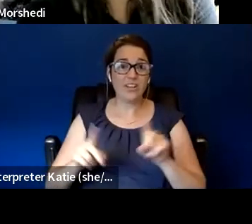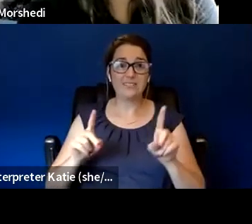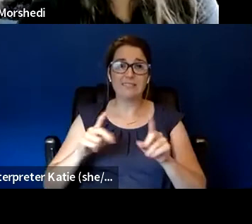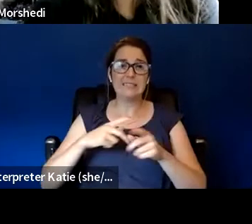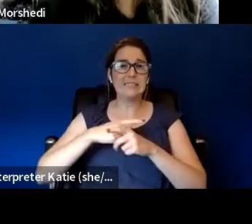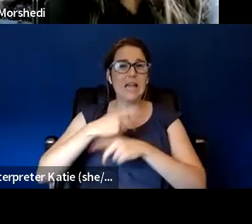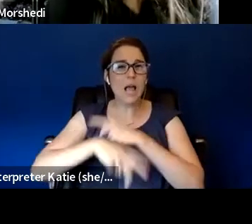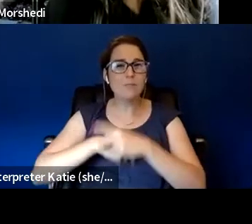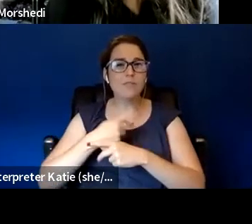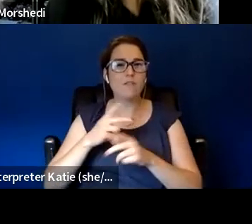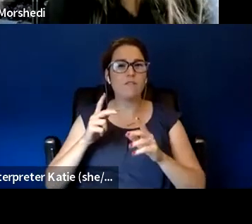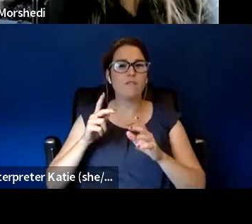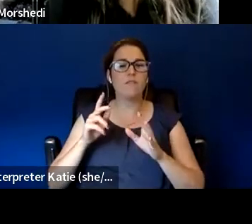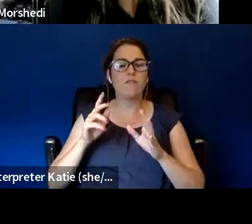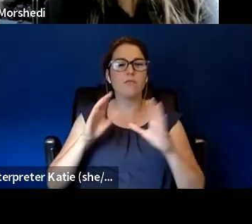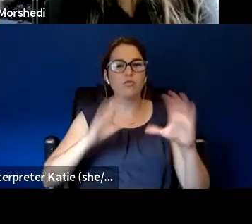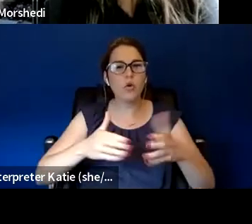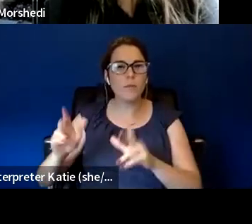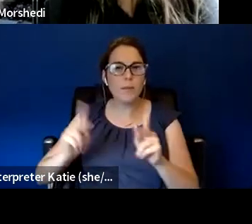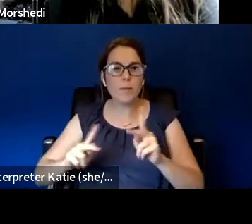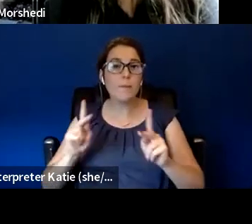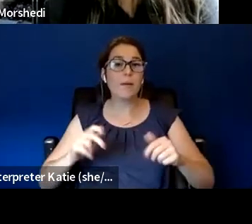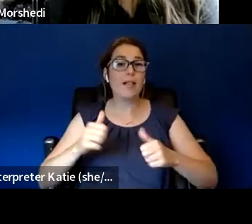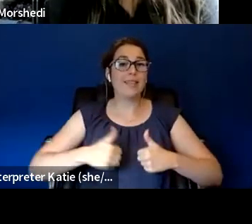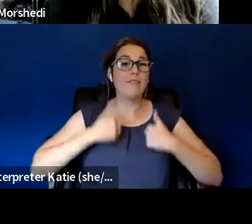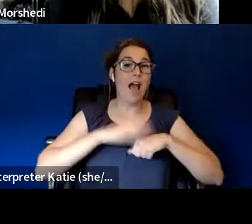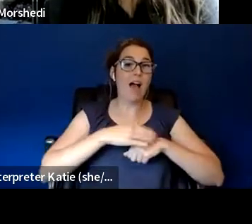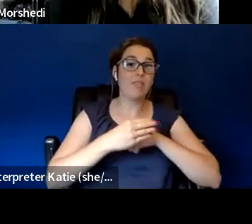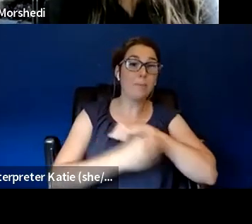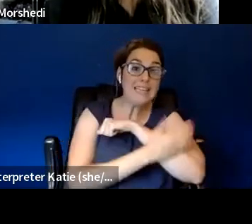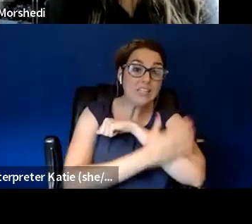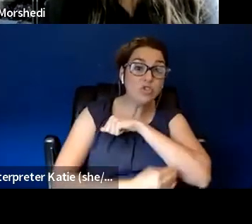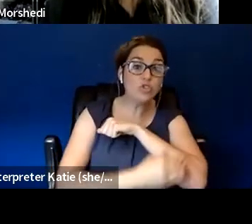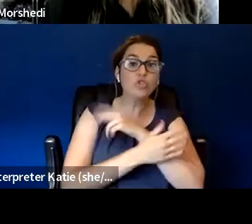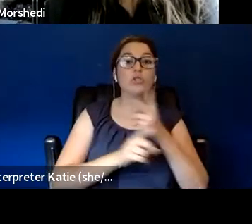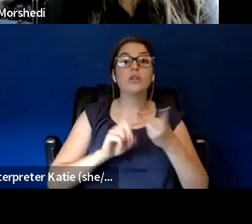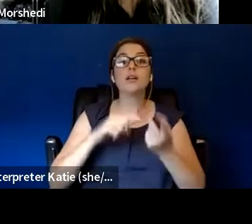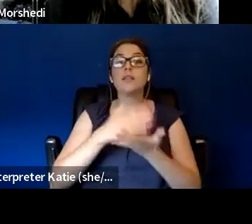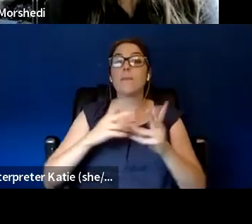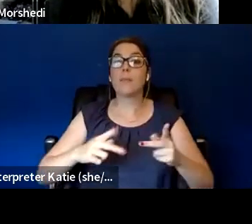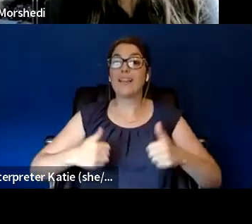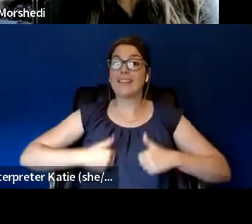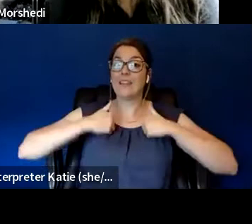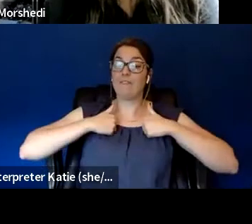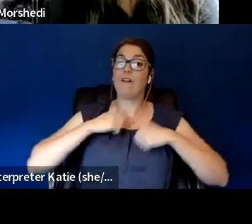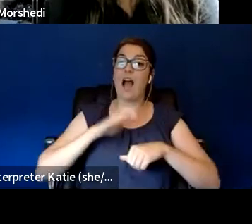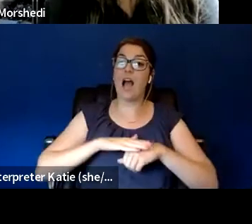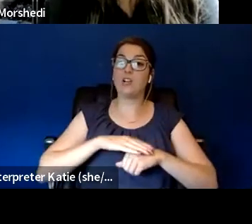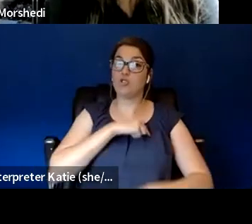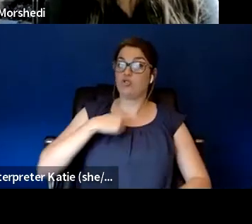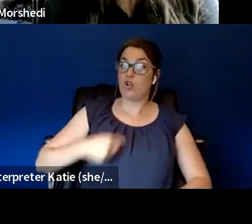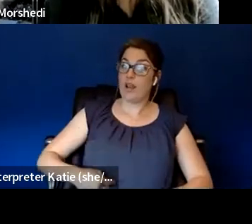people living on the sidewalks of Chinatown. We have people who just kind of solitary schizophrenic folks who just kinda drift around the island,